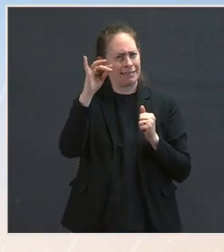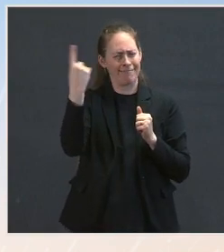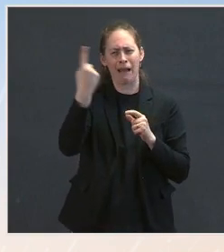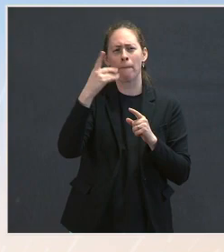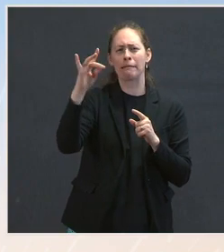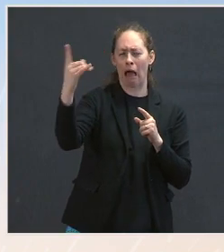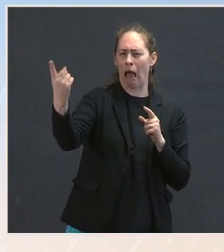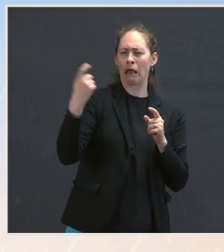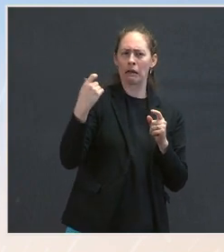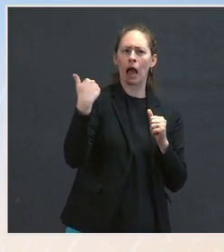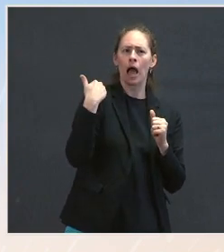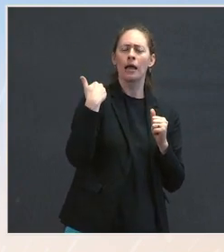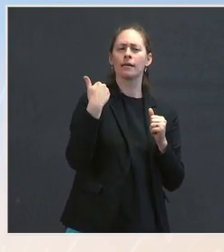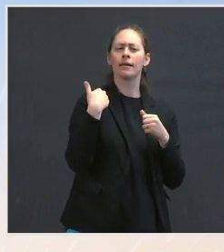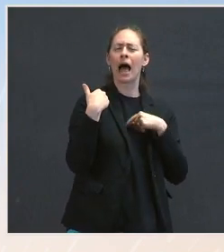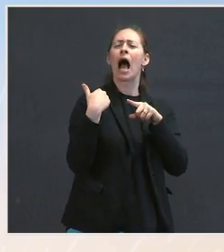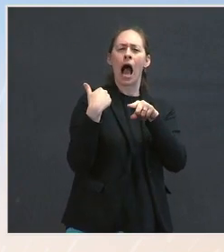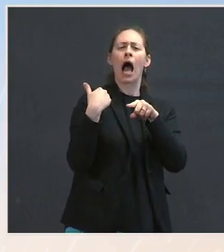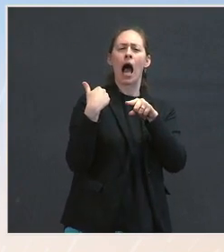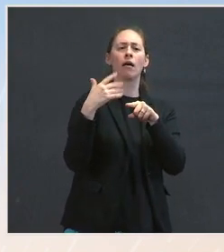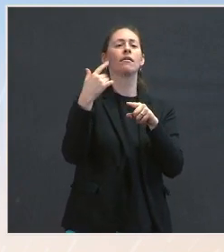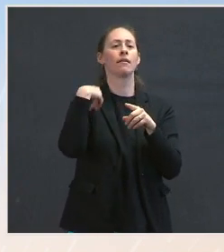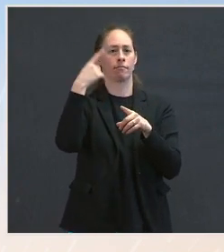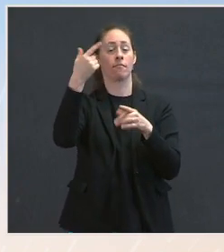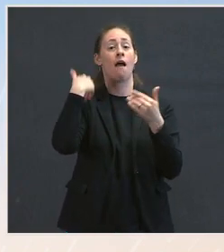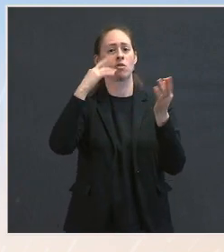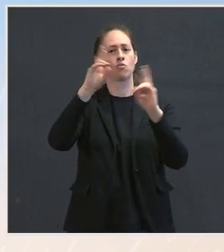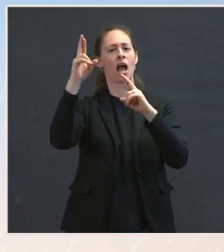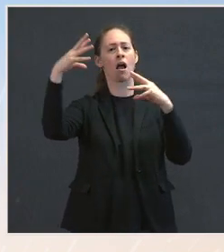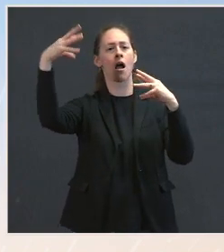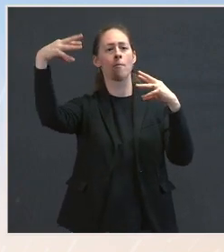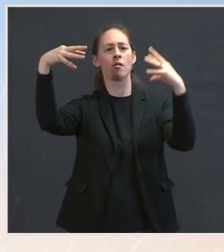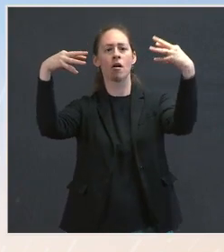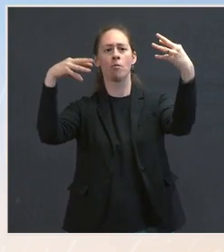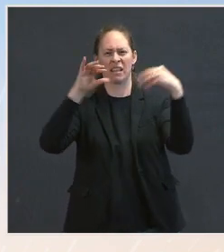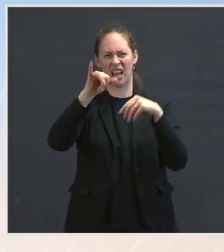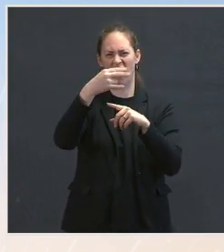HHS has had cameras in there also to make sure people and the public -- the media --